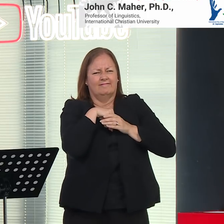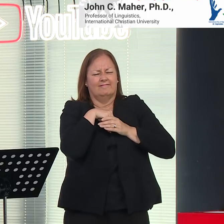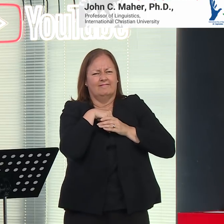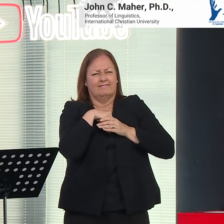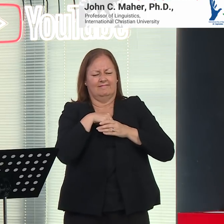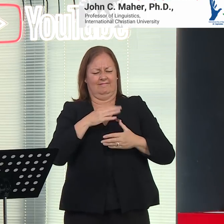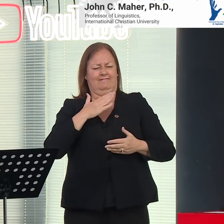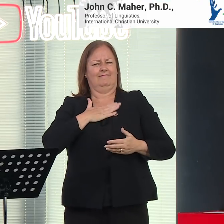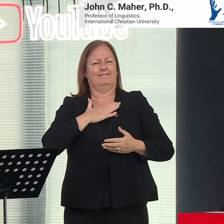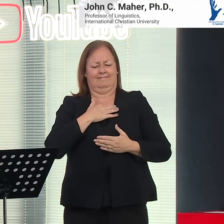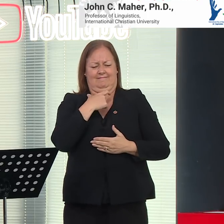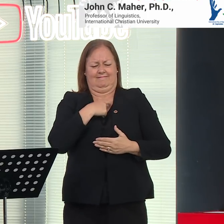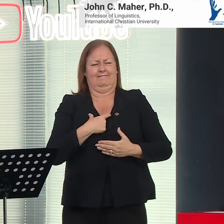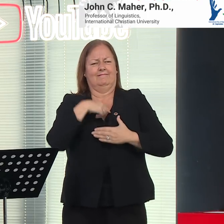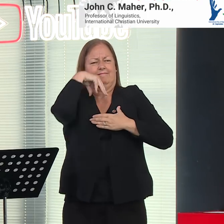It changes according to place. It changes over time.